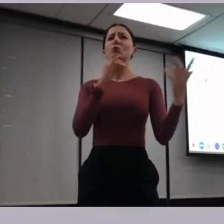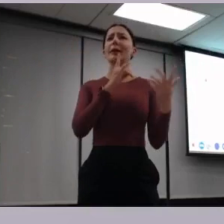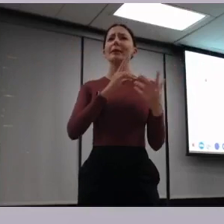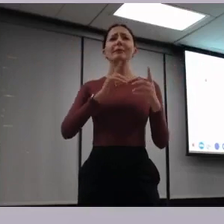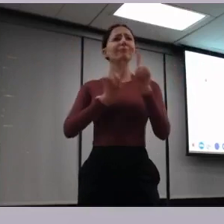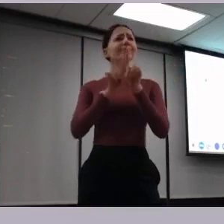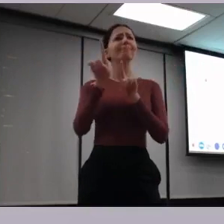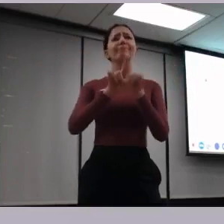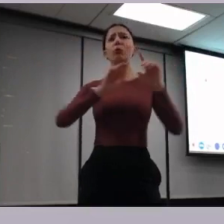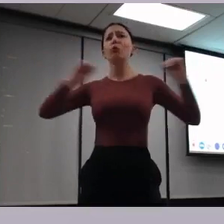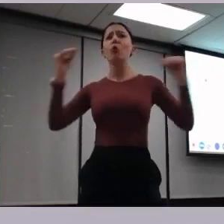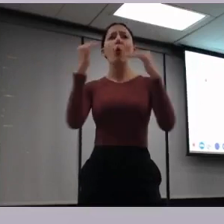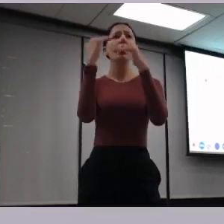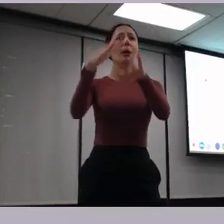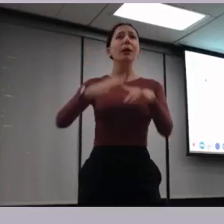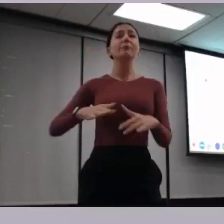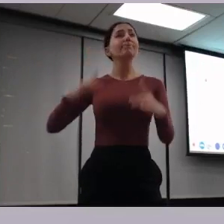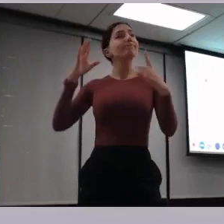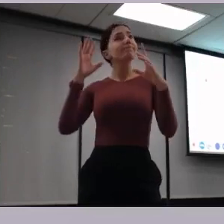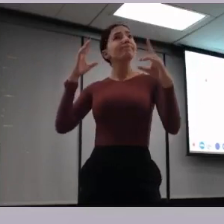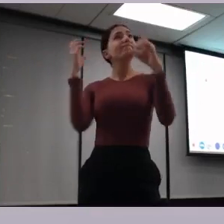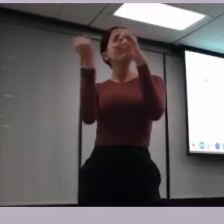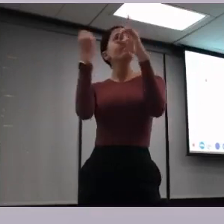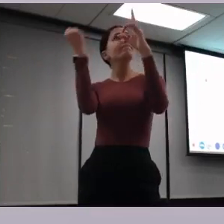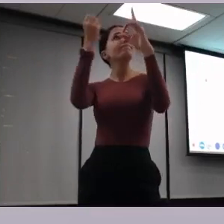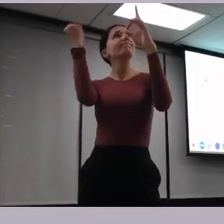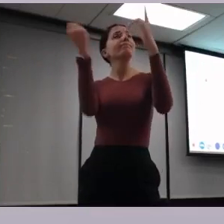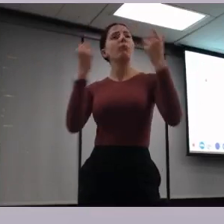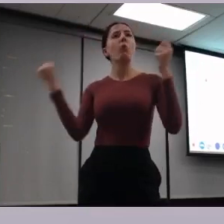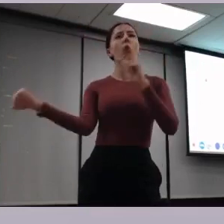so that we can get to a place that we can really fit all of our ideas